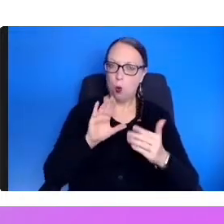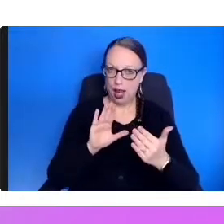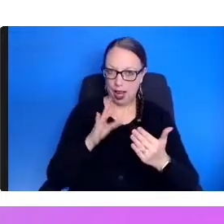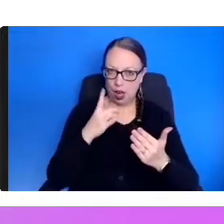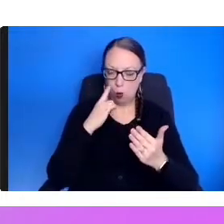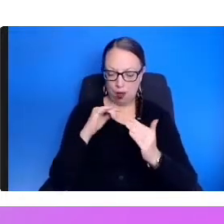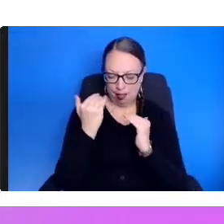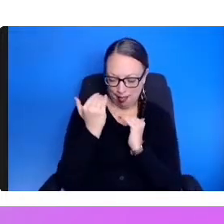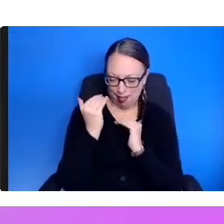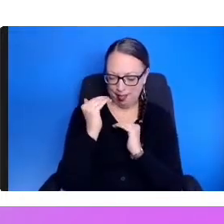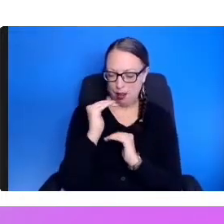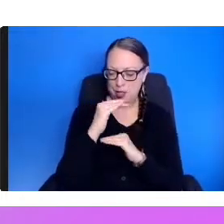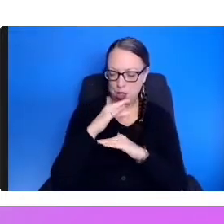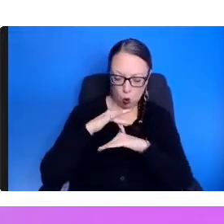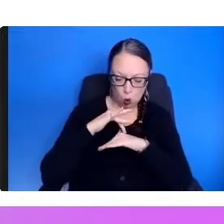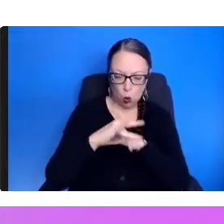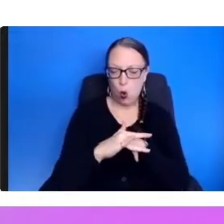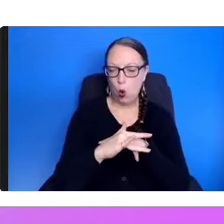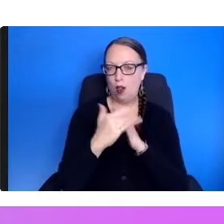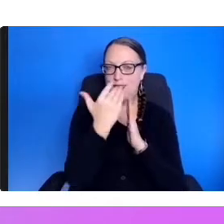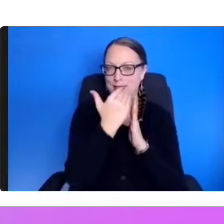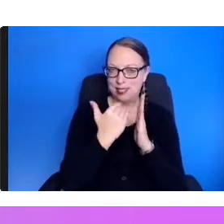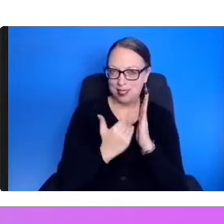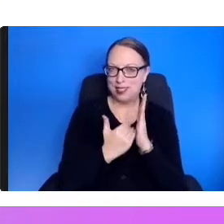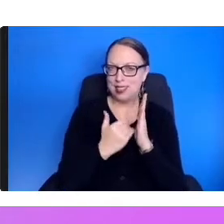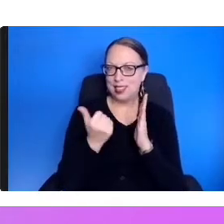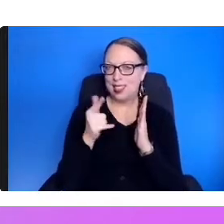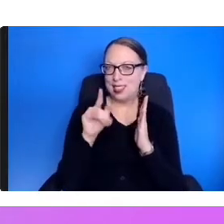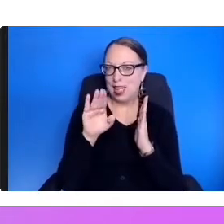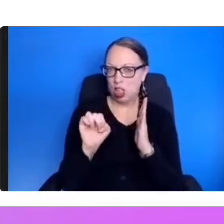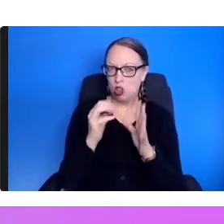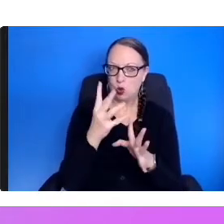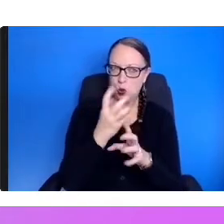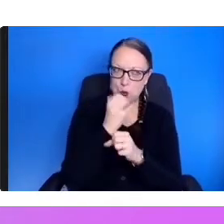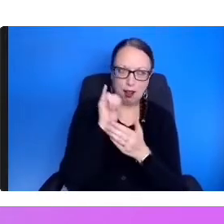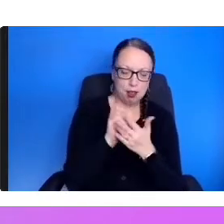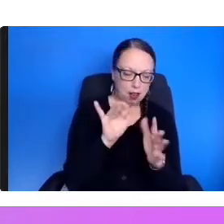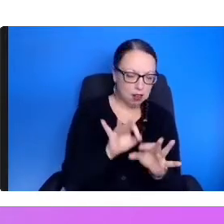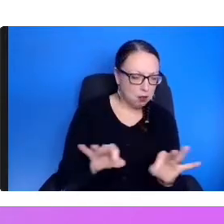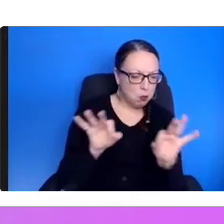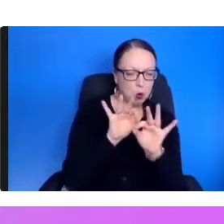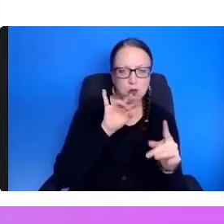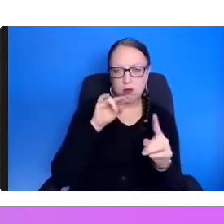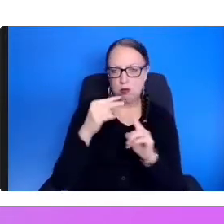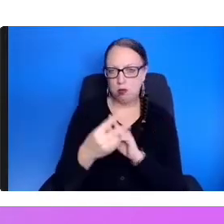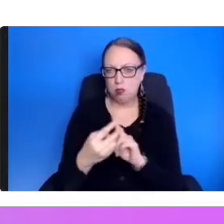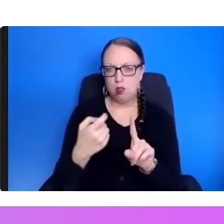or early stage assets to get that crucial insight from edge case or lead users.